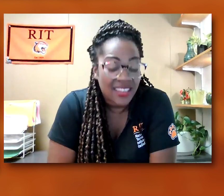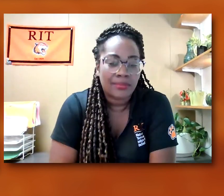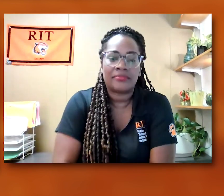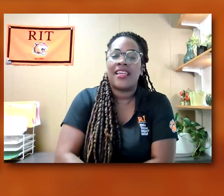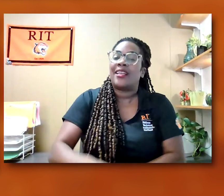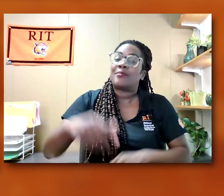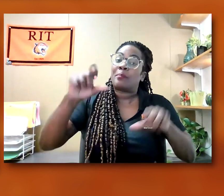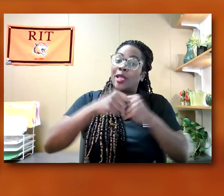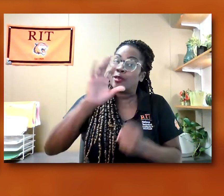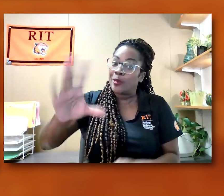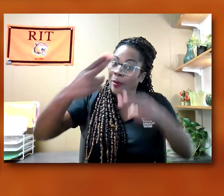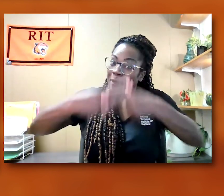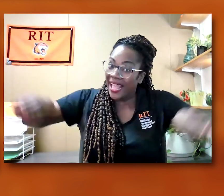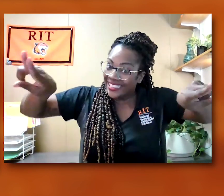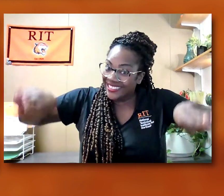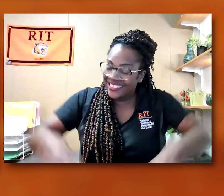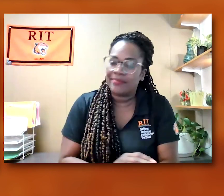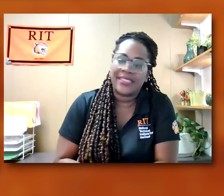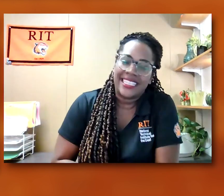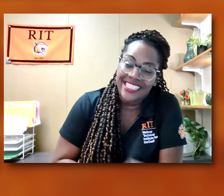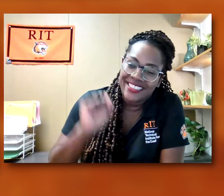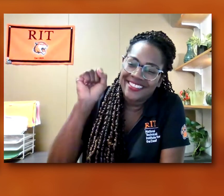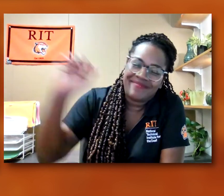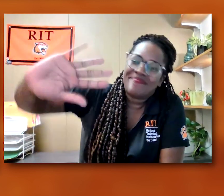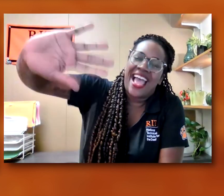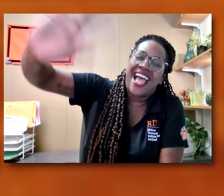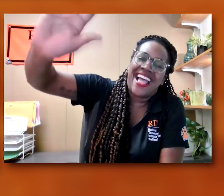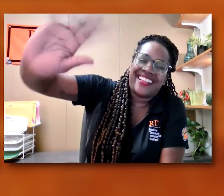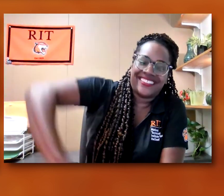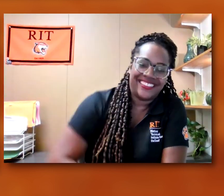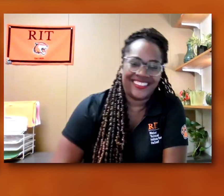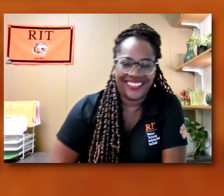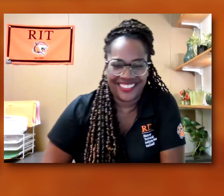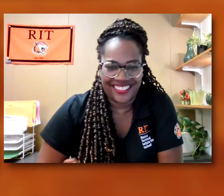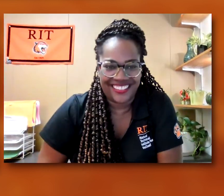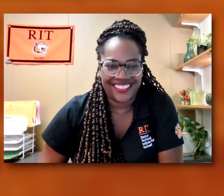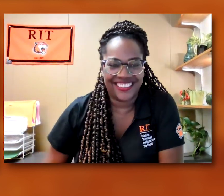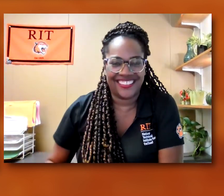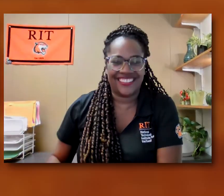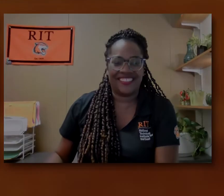Good luck and break an egg. Take care, folks. Bye-bye.